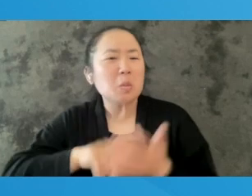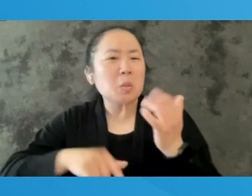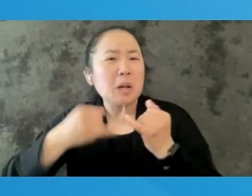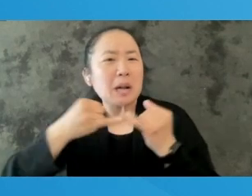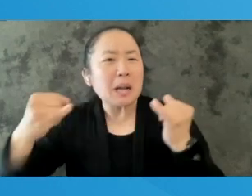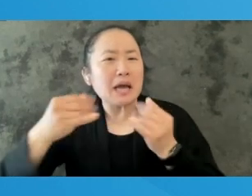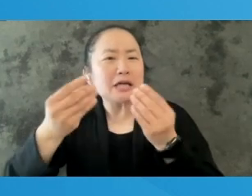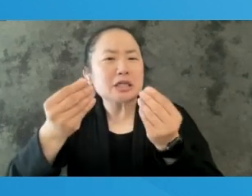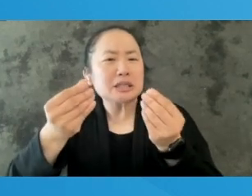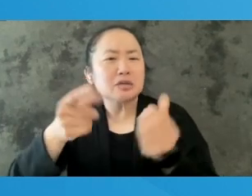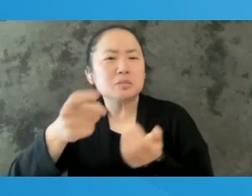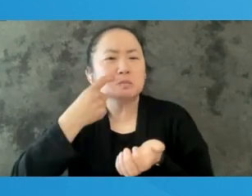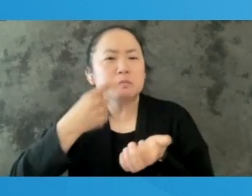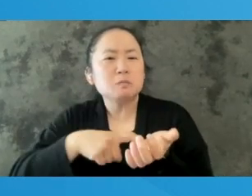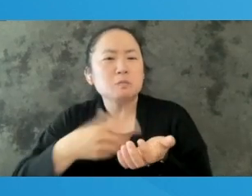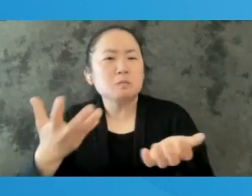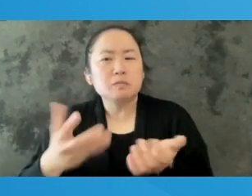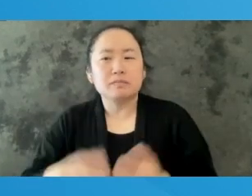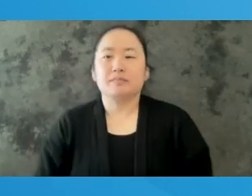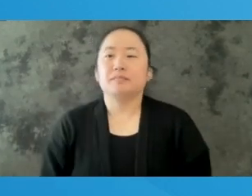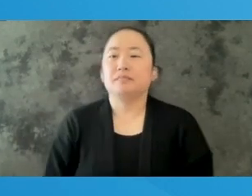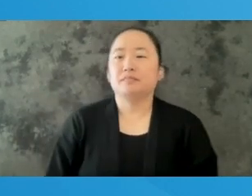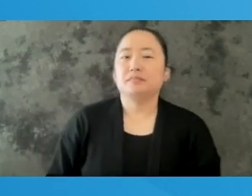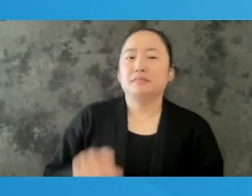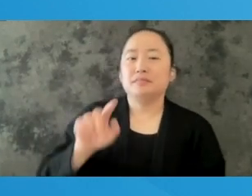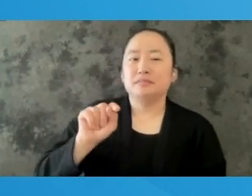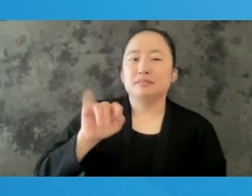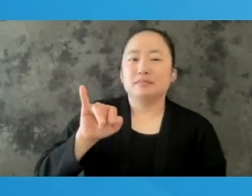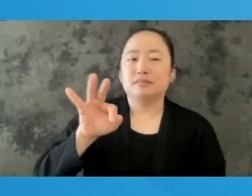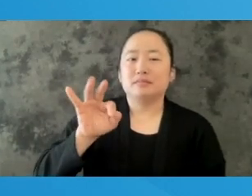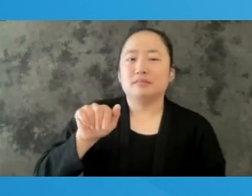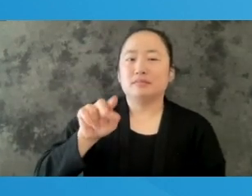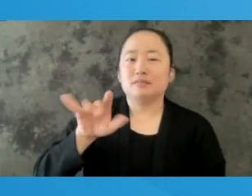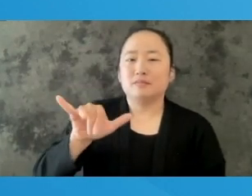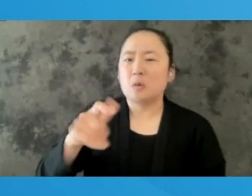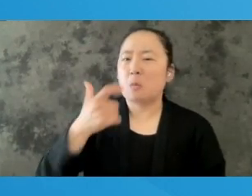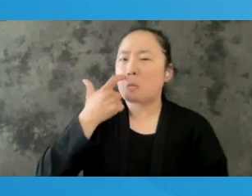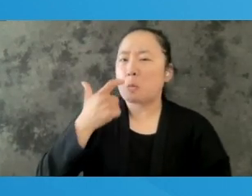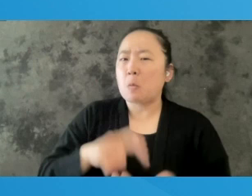I'm noticing a mix of lines and textures.